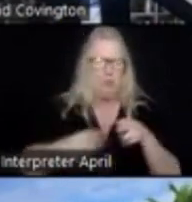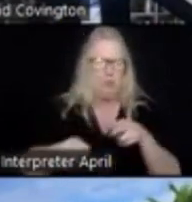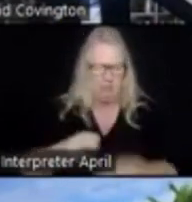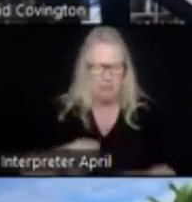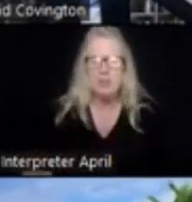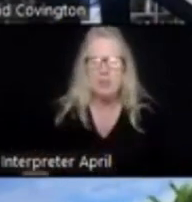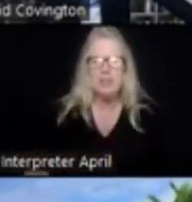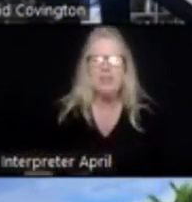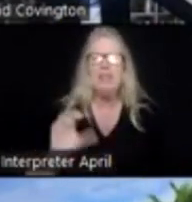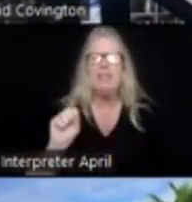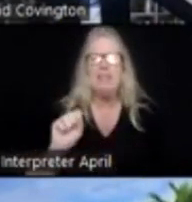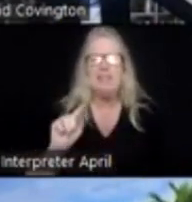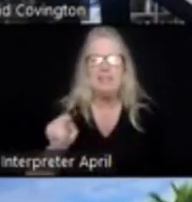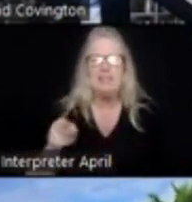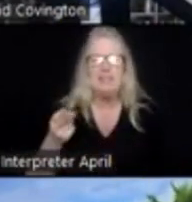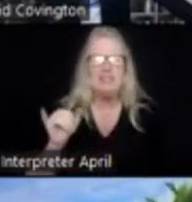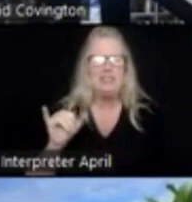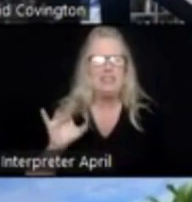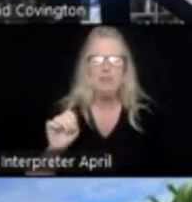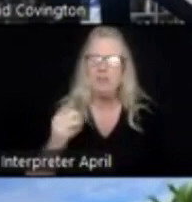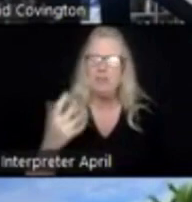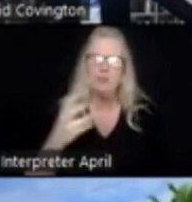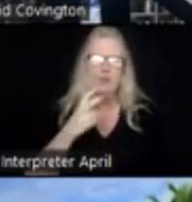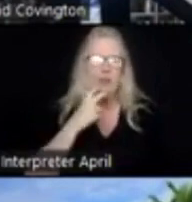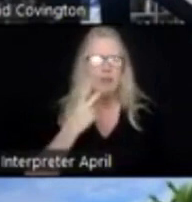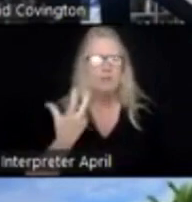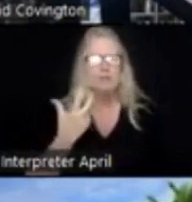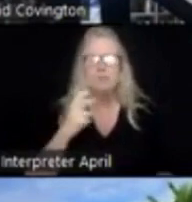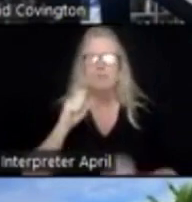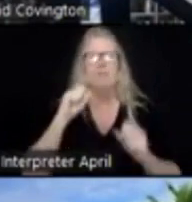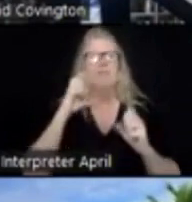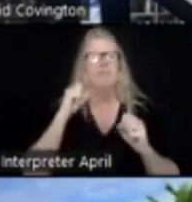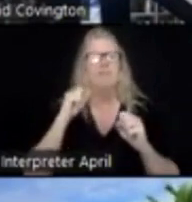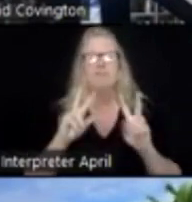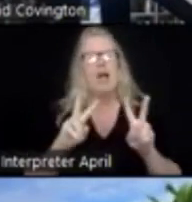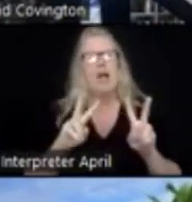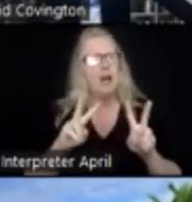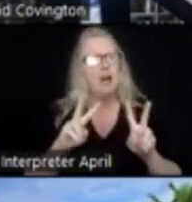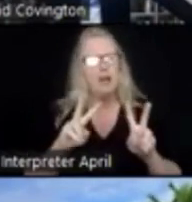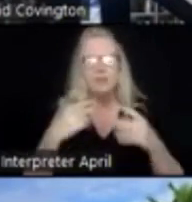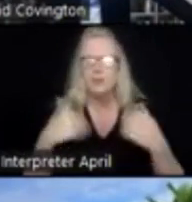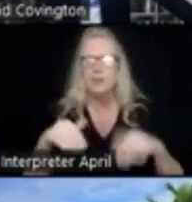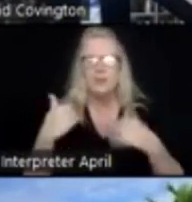STEPHANIE, I AM REALLY HONORED TO BE LIVING THIS OPPORTUNITY.